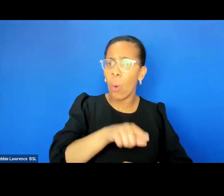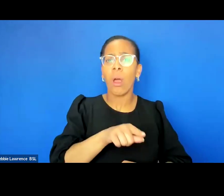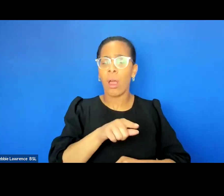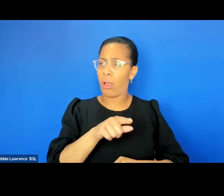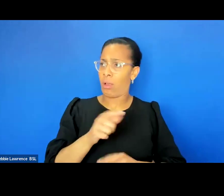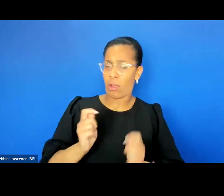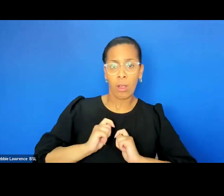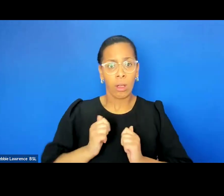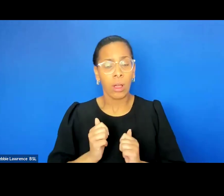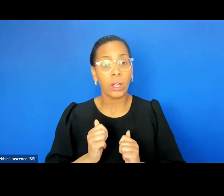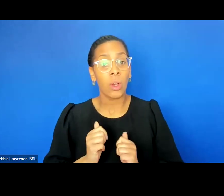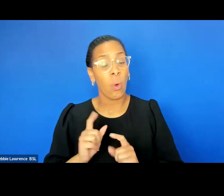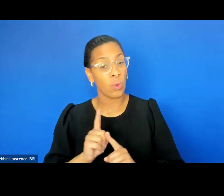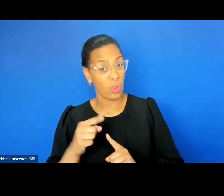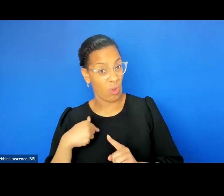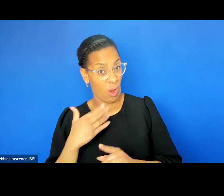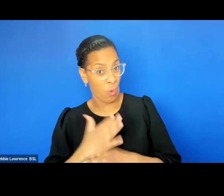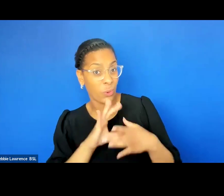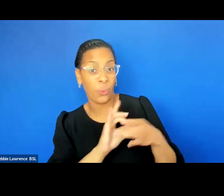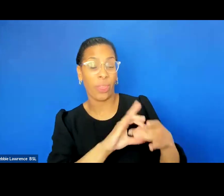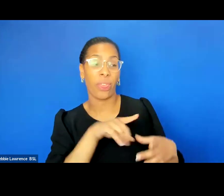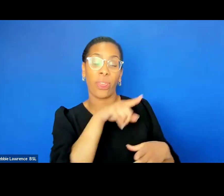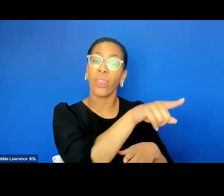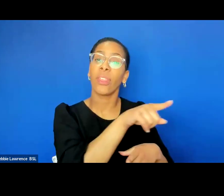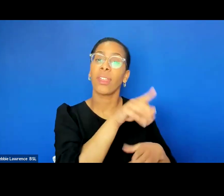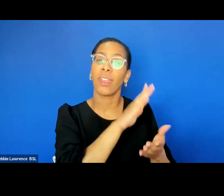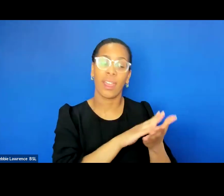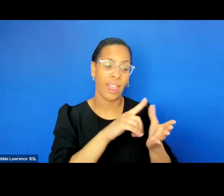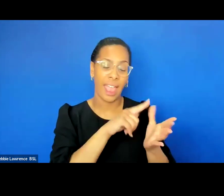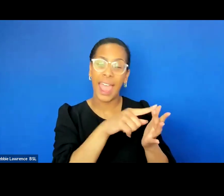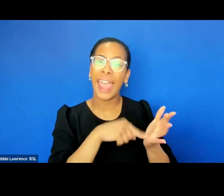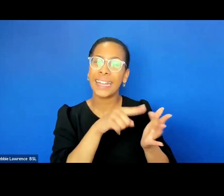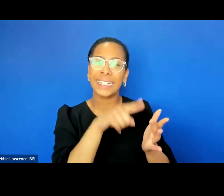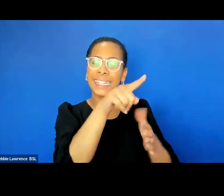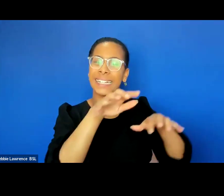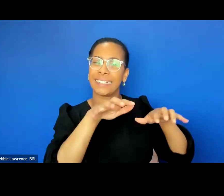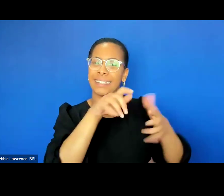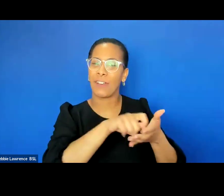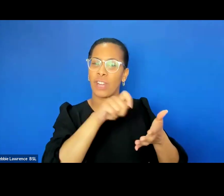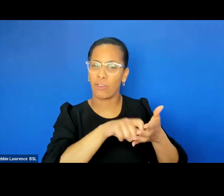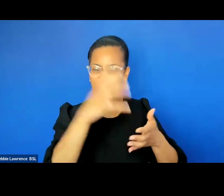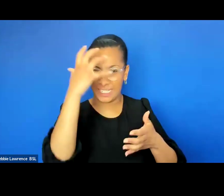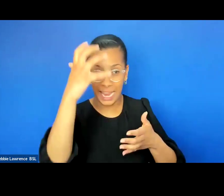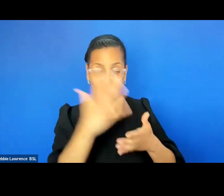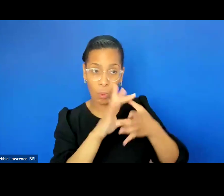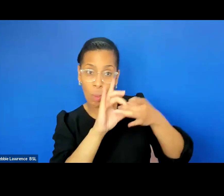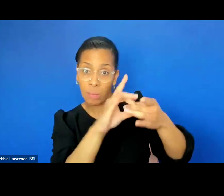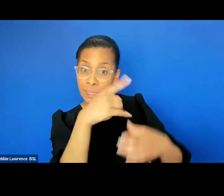I worked with the Secretary of State of Haiti, who is also a person with a severe physical impairment. I was guided by Rosa Angela Berman Bieler,